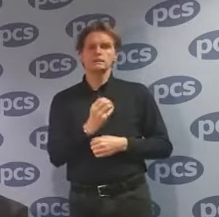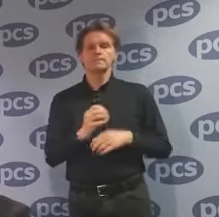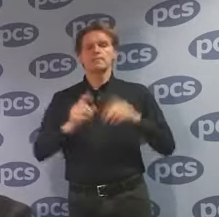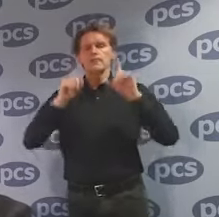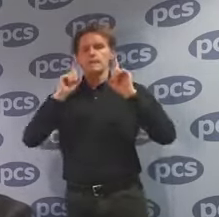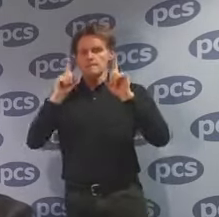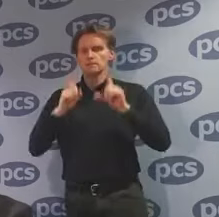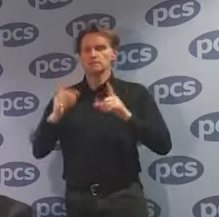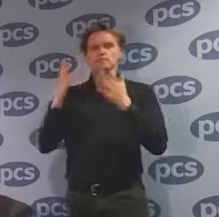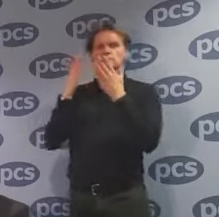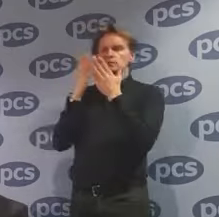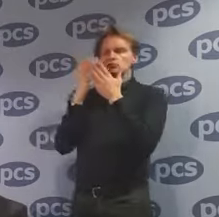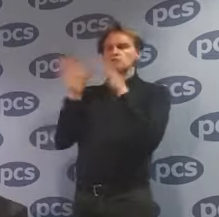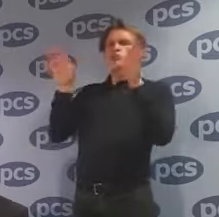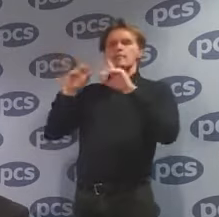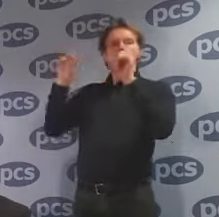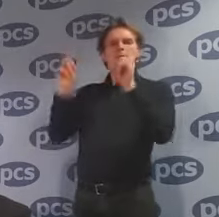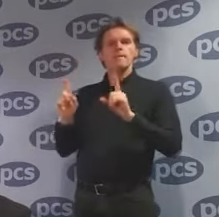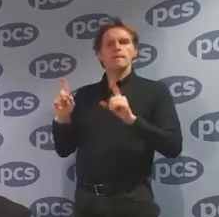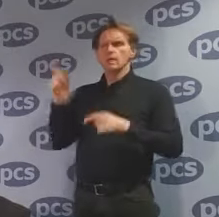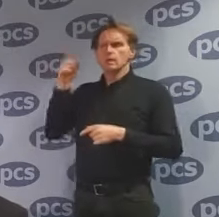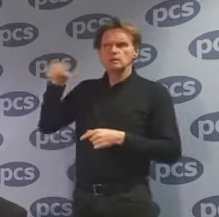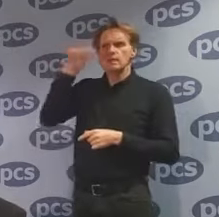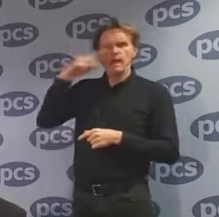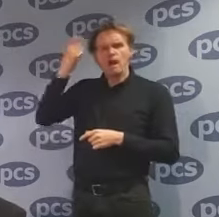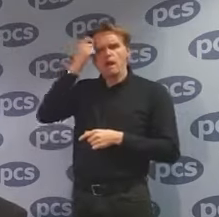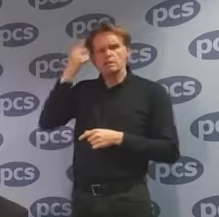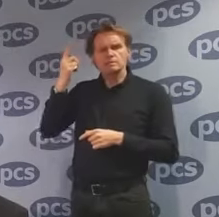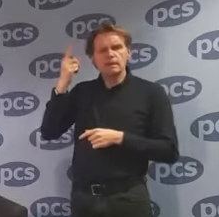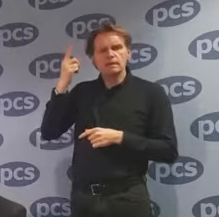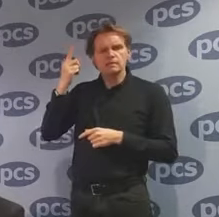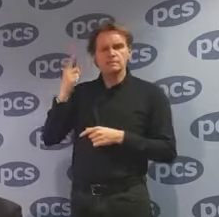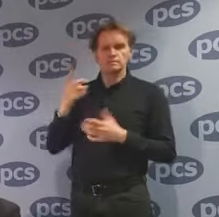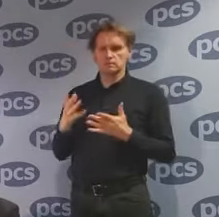perhaps I've got a bit of better news for you because we've long felt I think that we